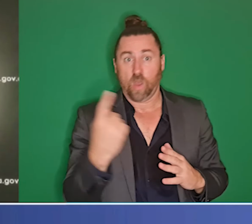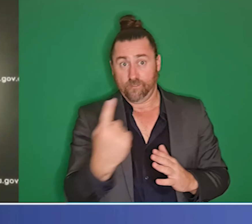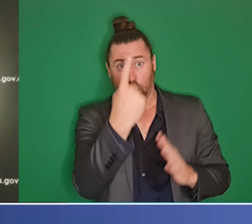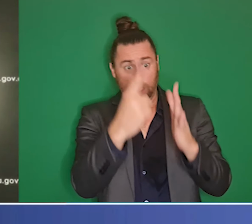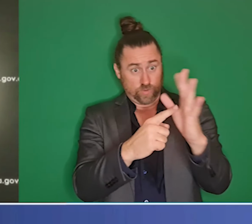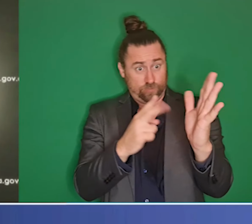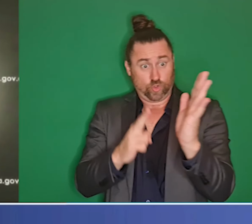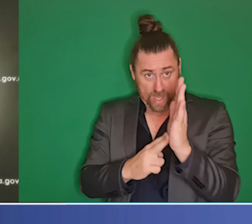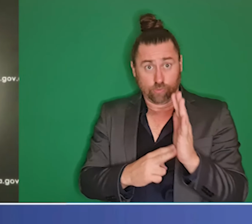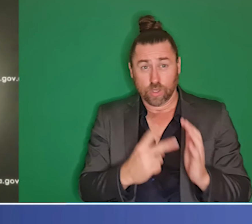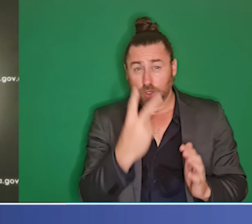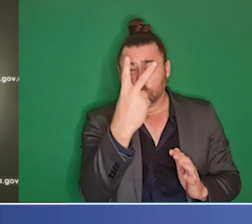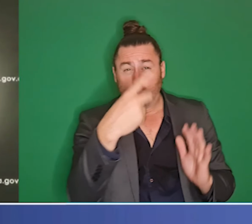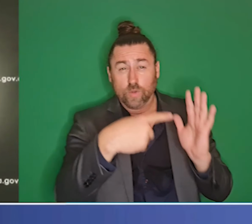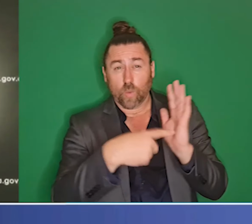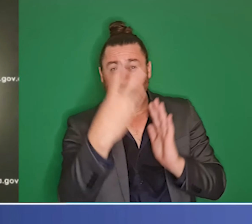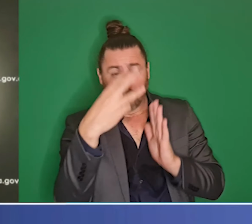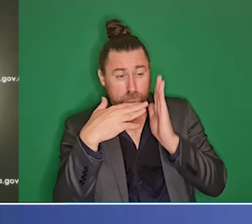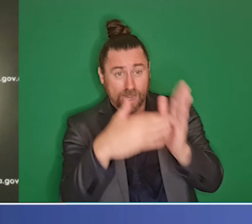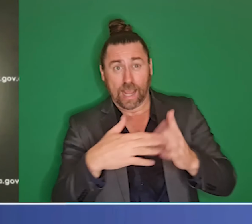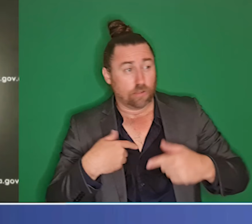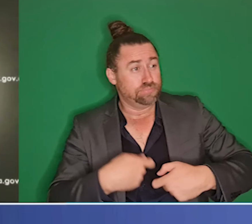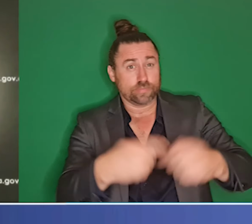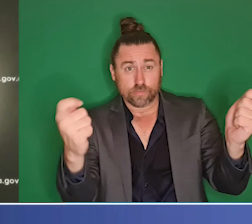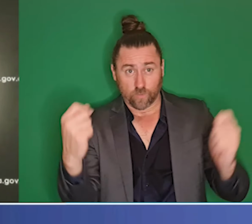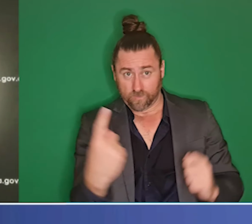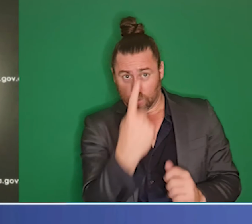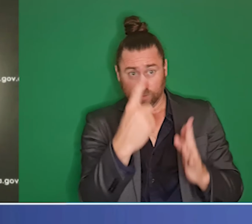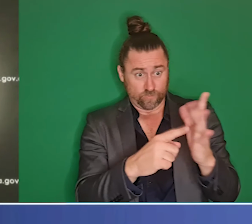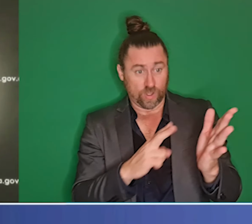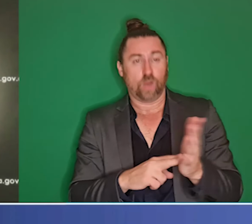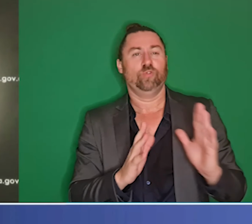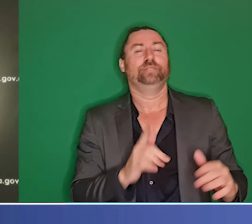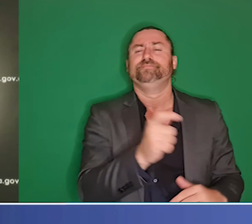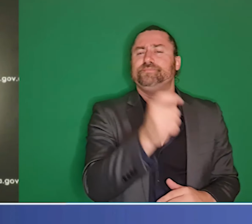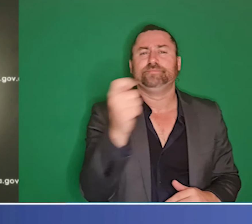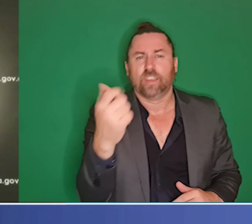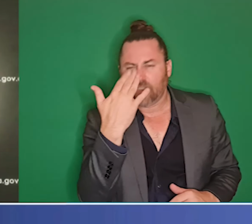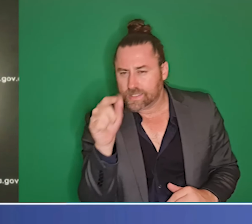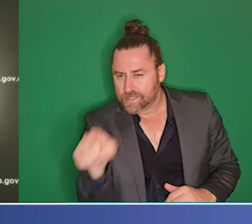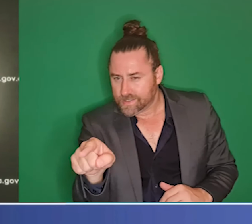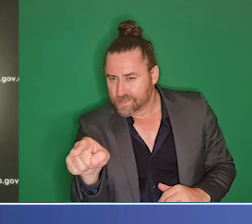2.3 million rapid antigen tests made available. If we can come to the right-hand side, front row, please.